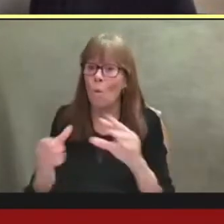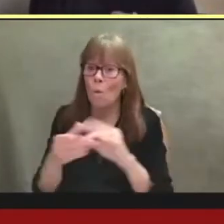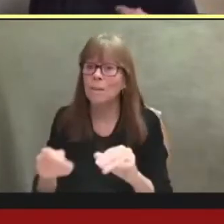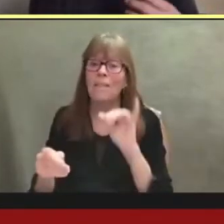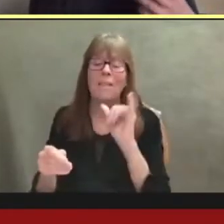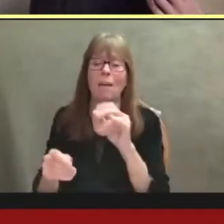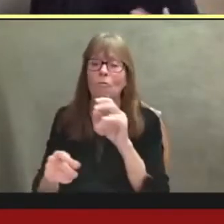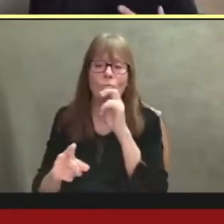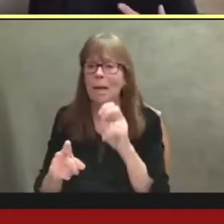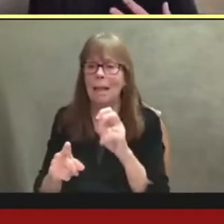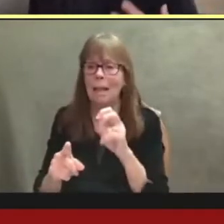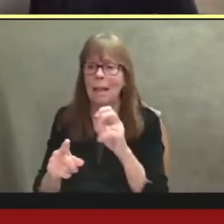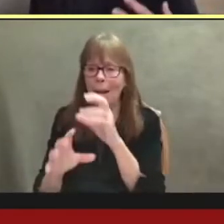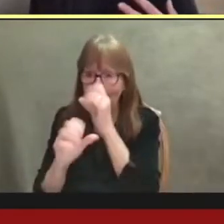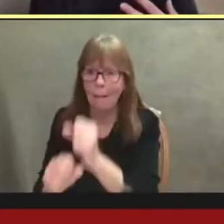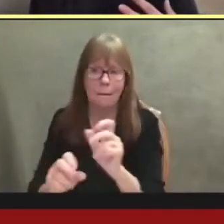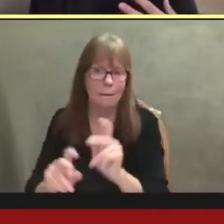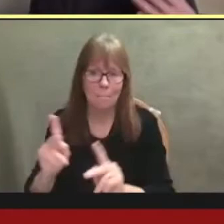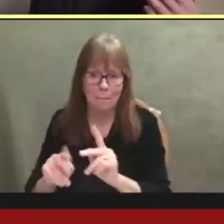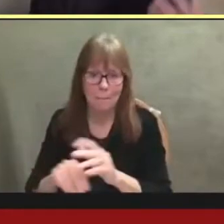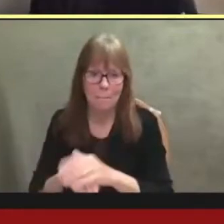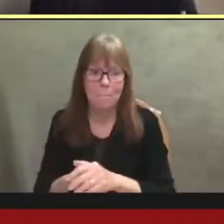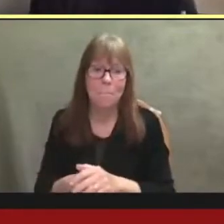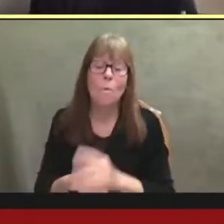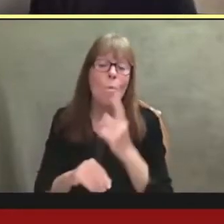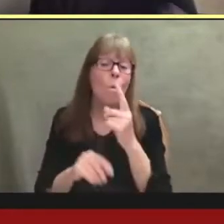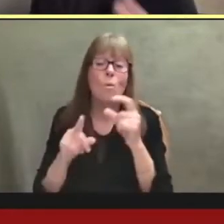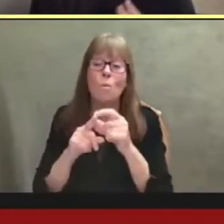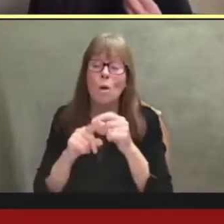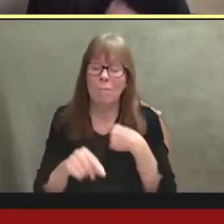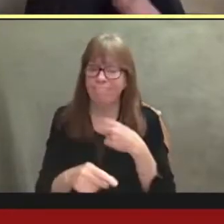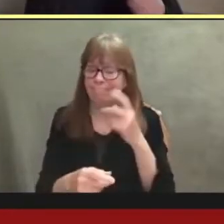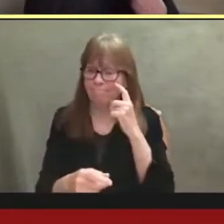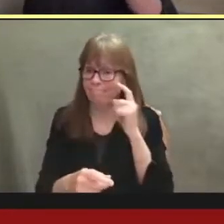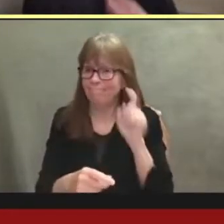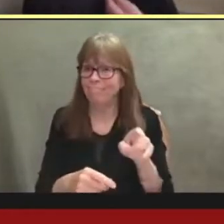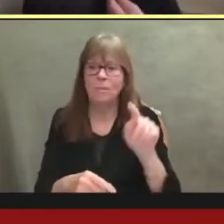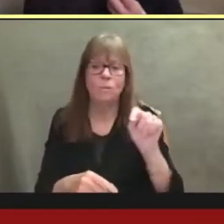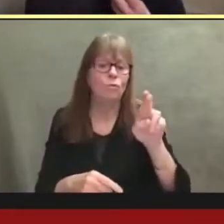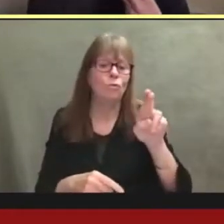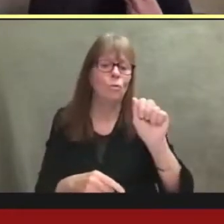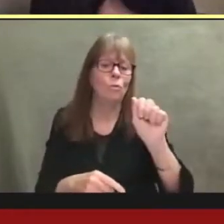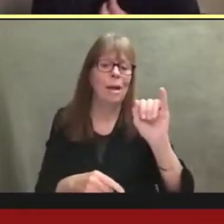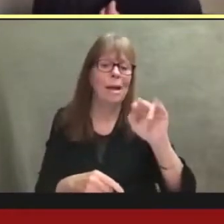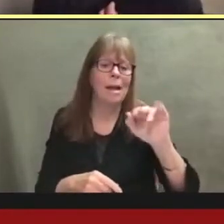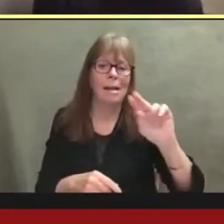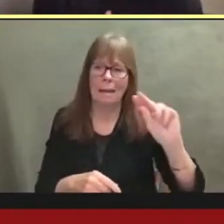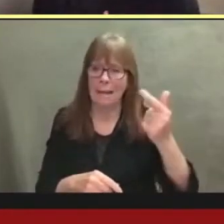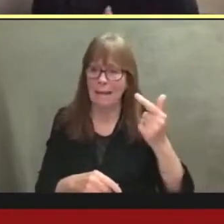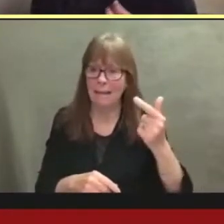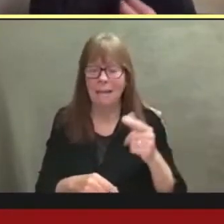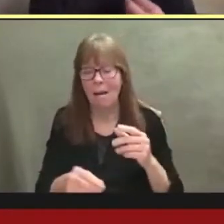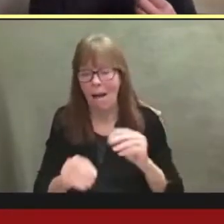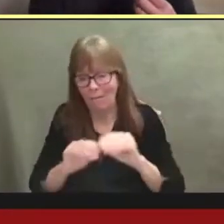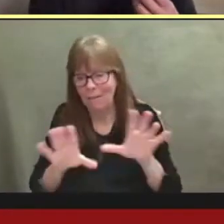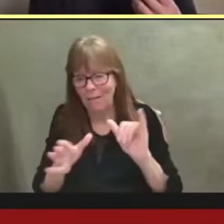The final word that really spoke to me was training. And this is obviously something that's very close and near and dear to my heart.